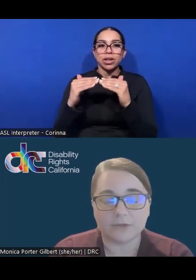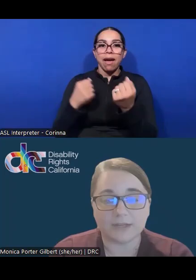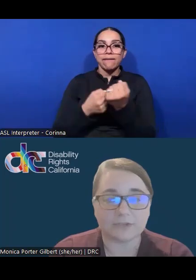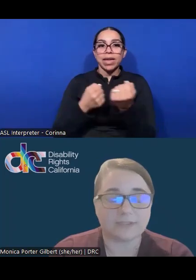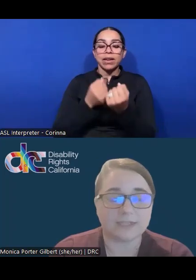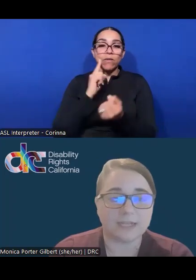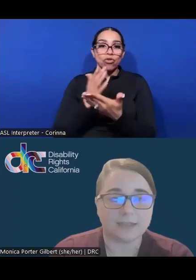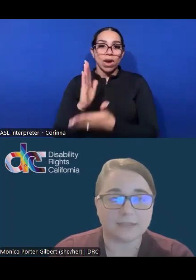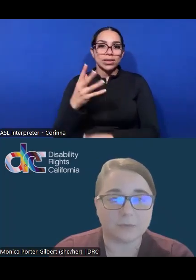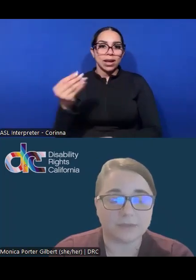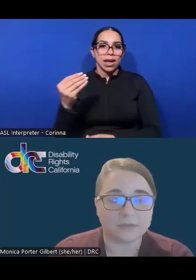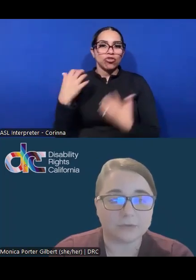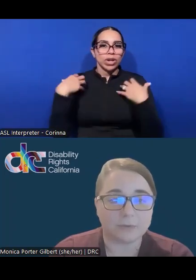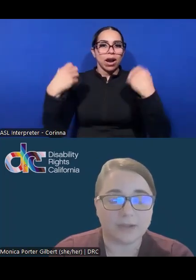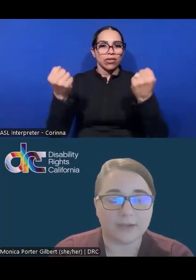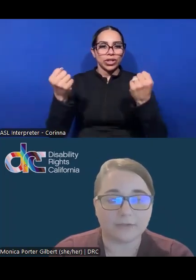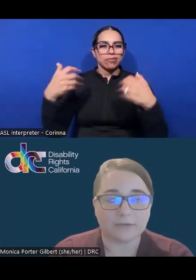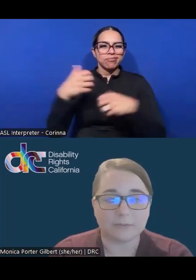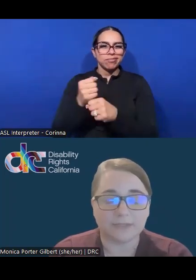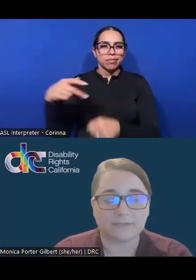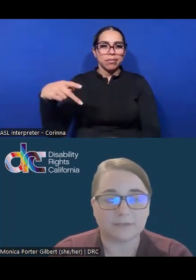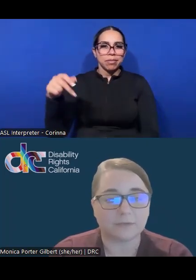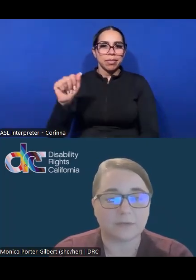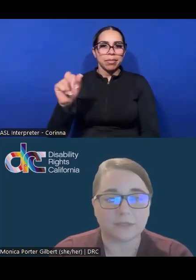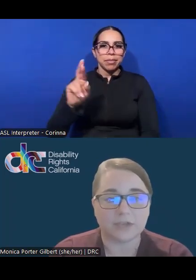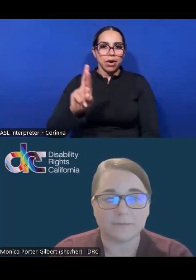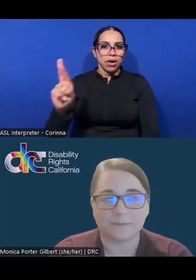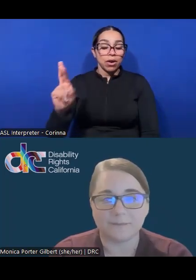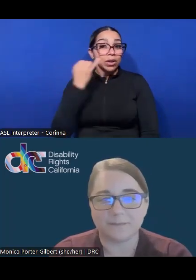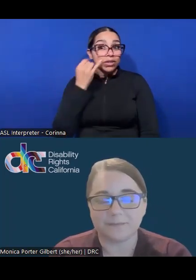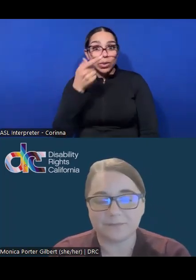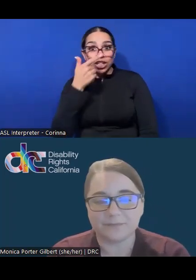If you're interested in connecting with this group or any others, please feel free to reach out.